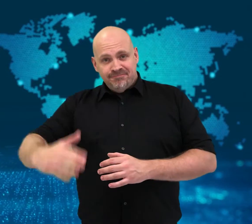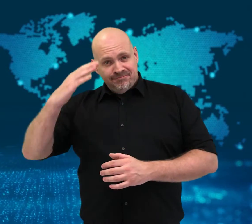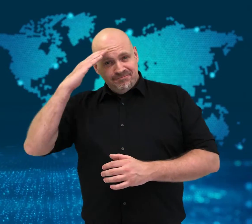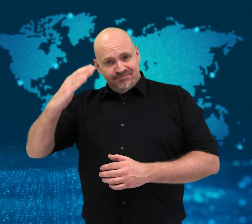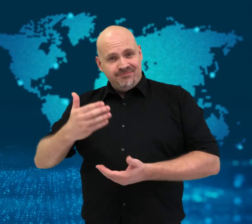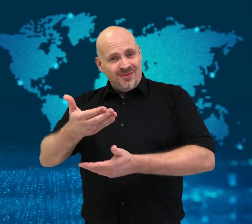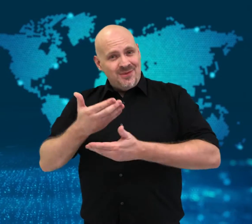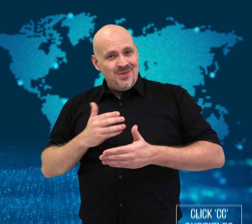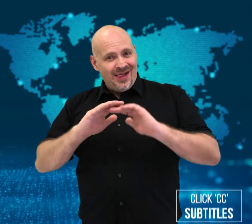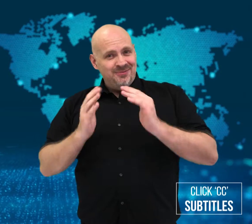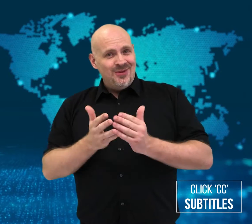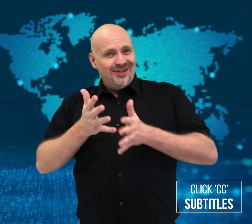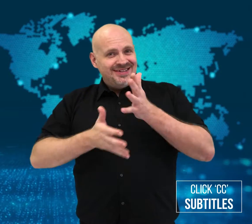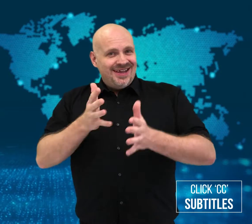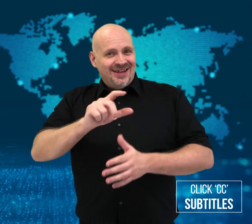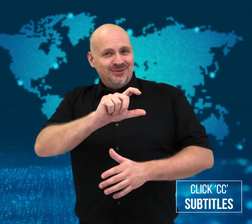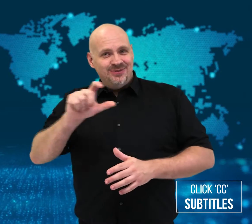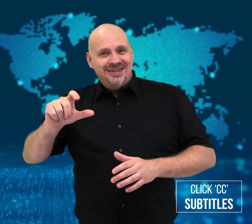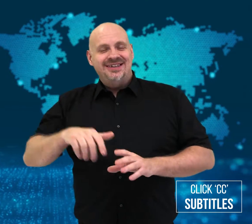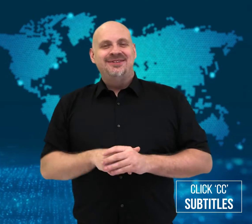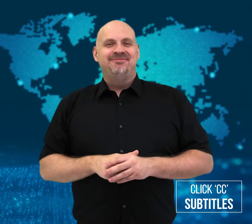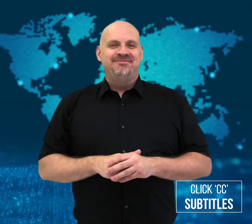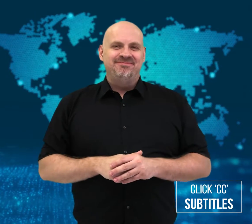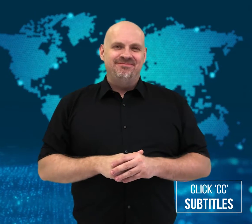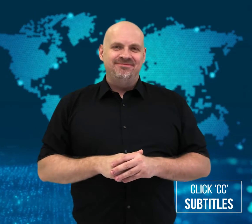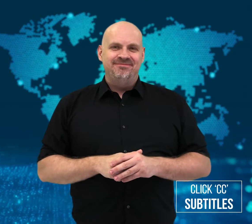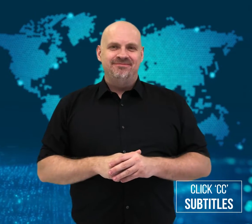Welcome to WorldSign Week!